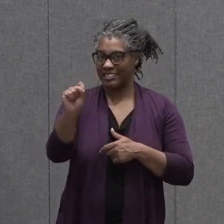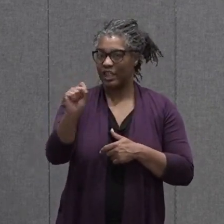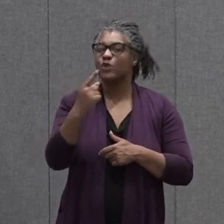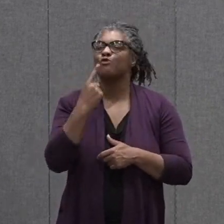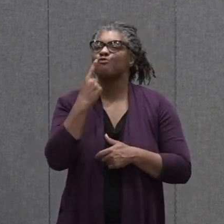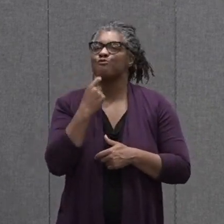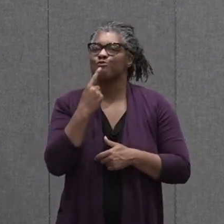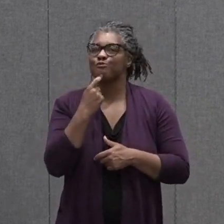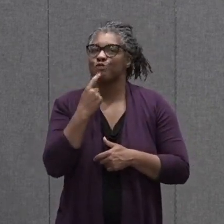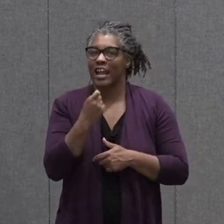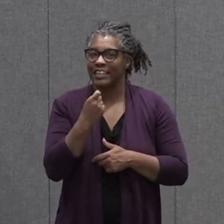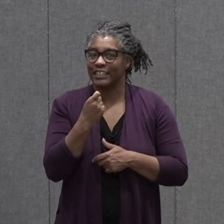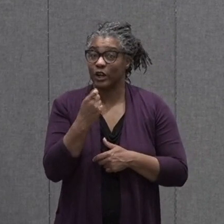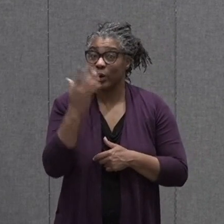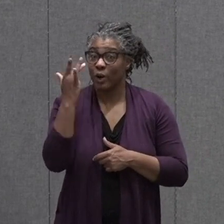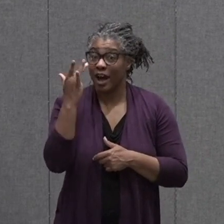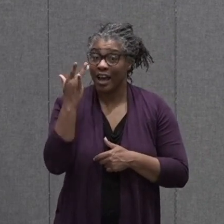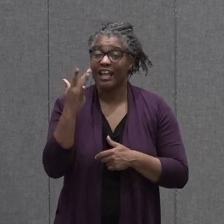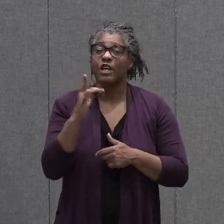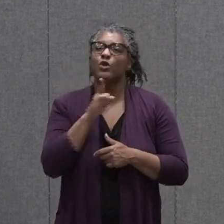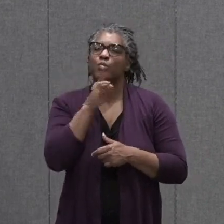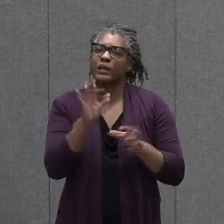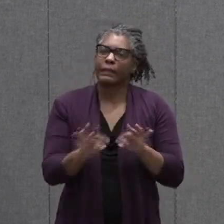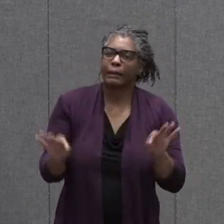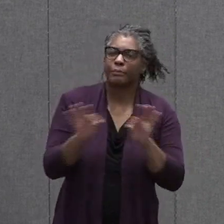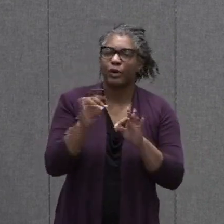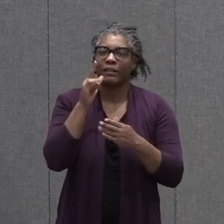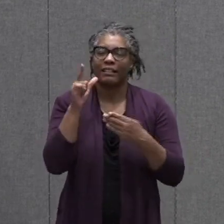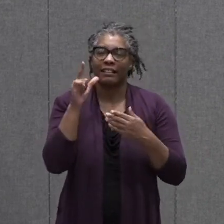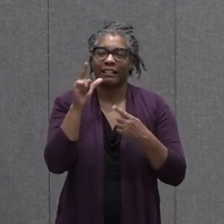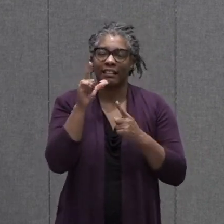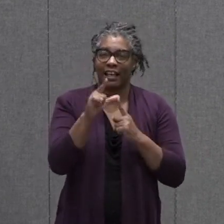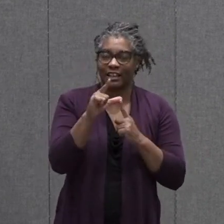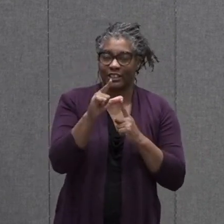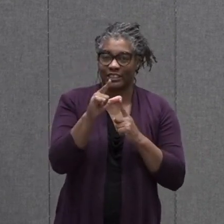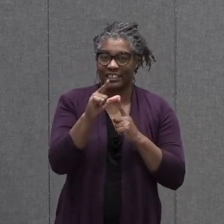You need them in every single word and vowels can make more than one sound.